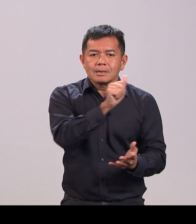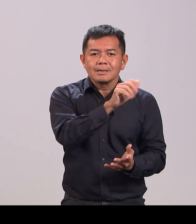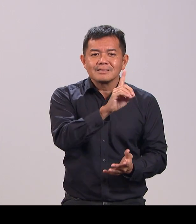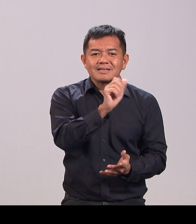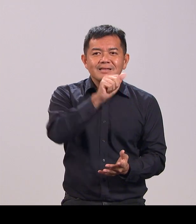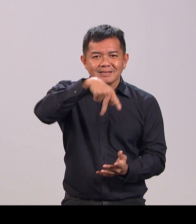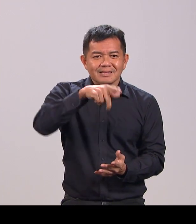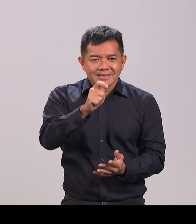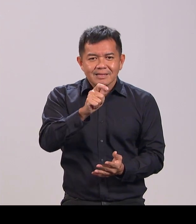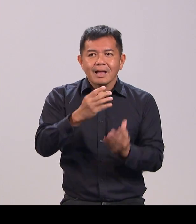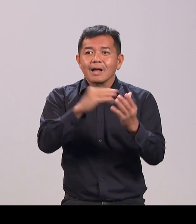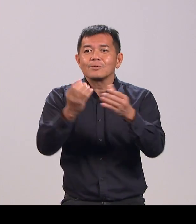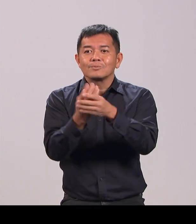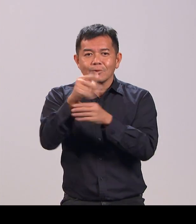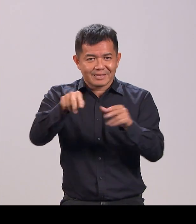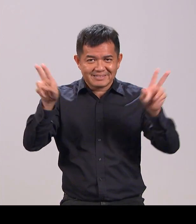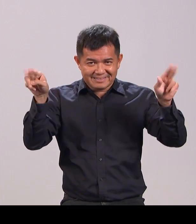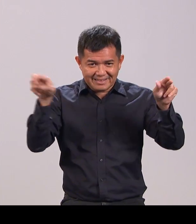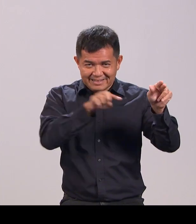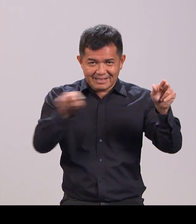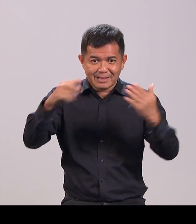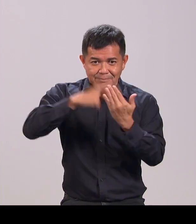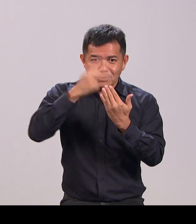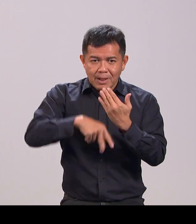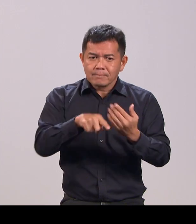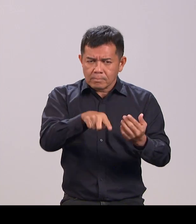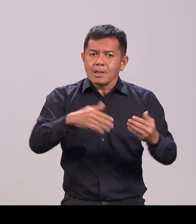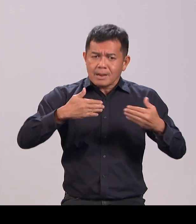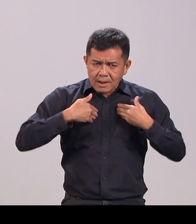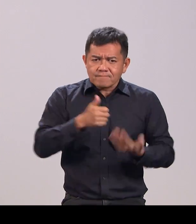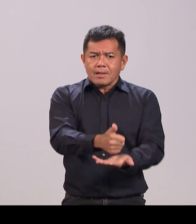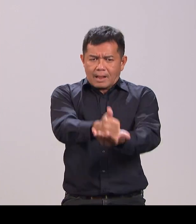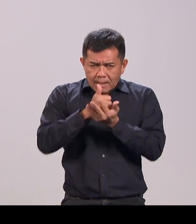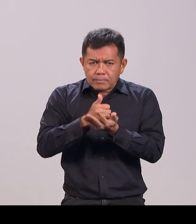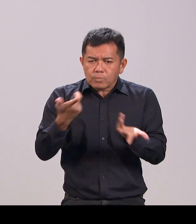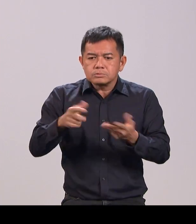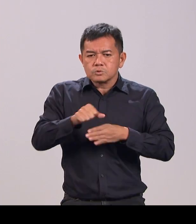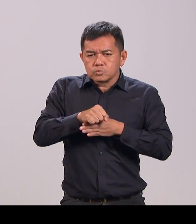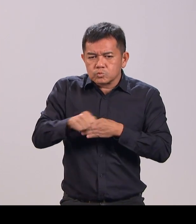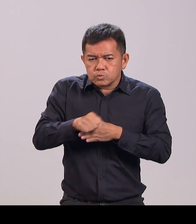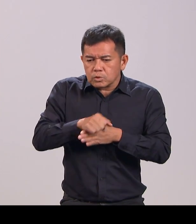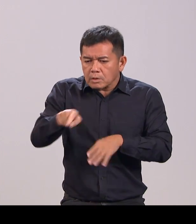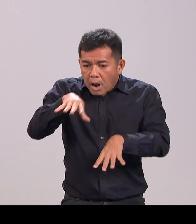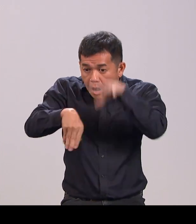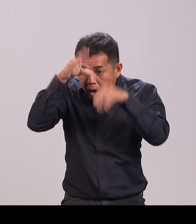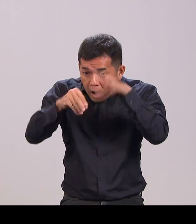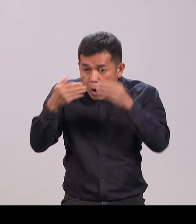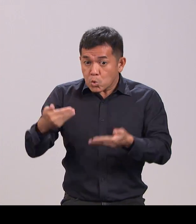and the Career Support Programme (CSP). They train you, help you to pick up new skills, move to a different industry, and settle into a new job.